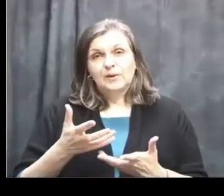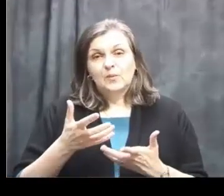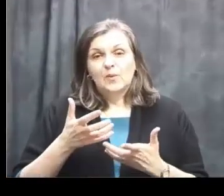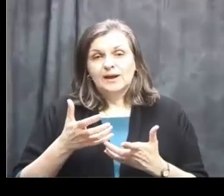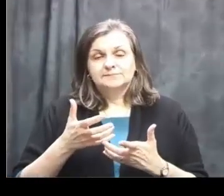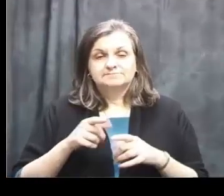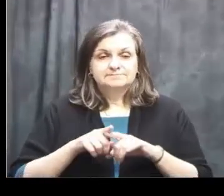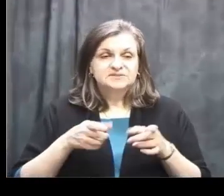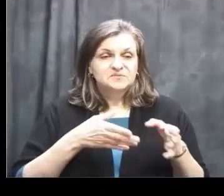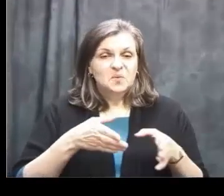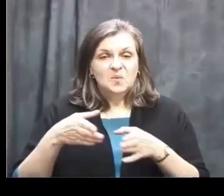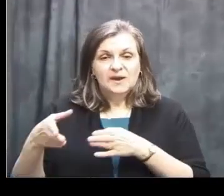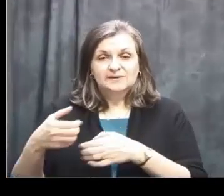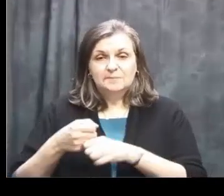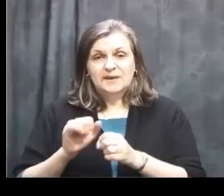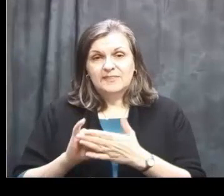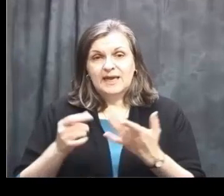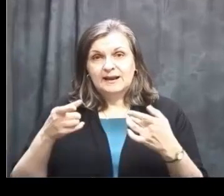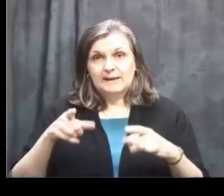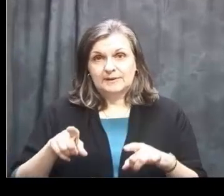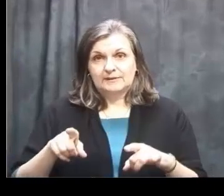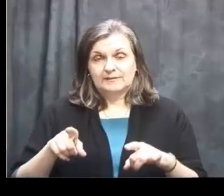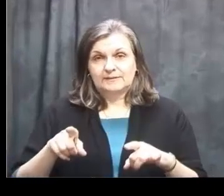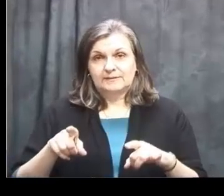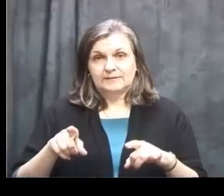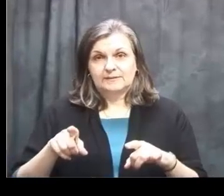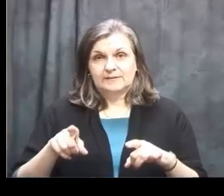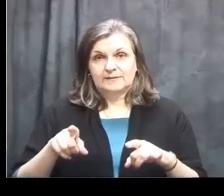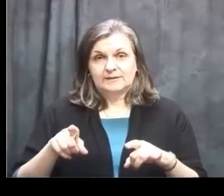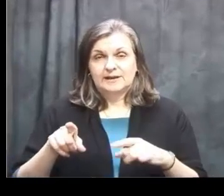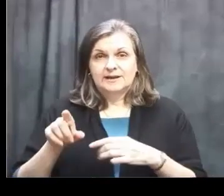so we're looking for for mechanisms to help us do this